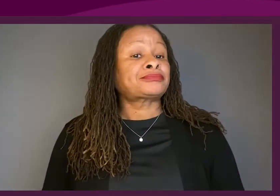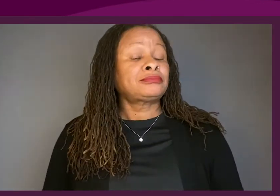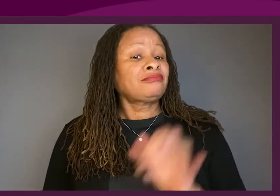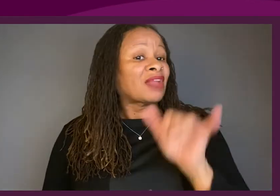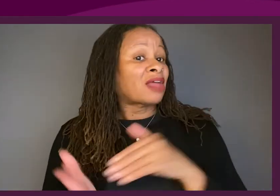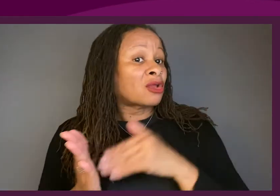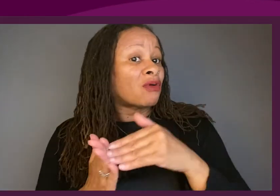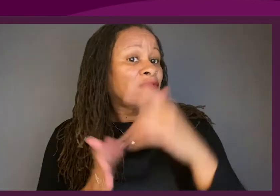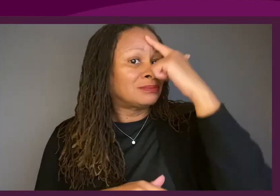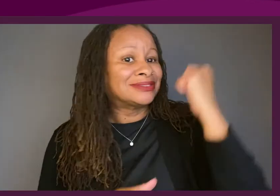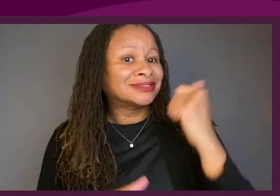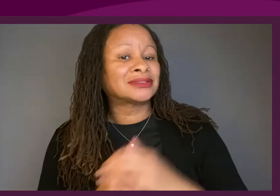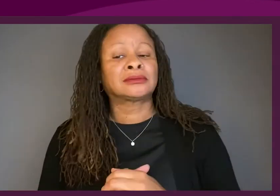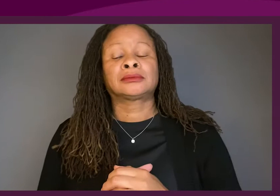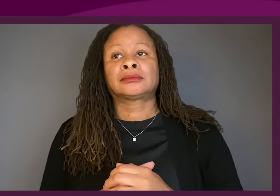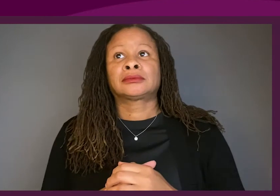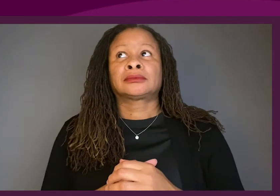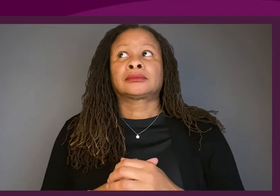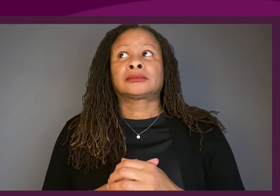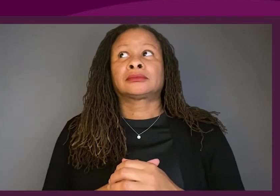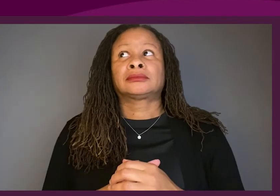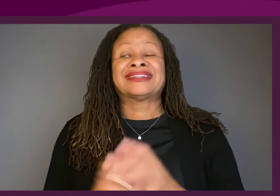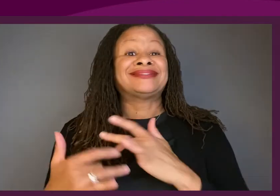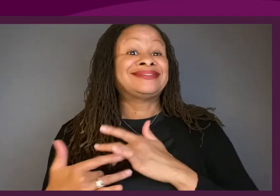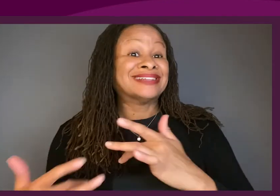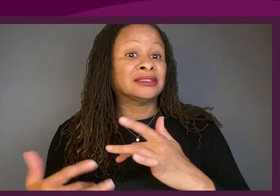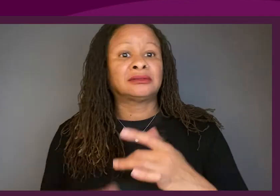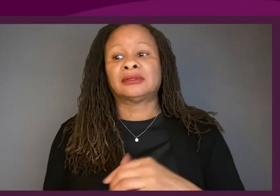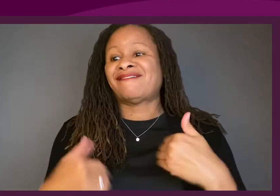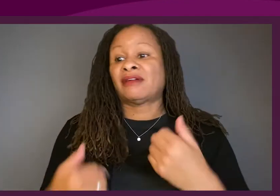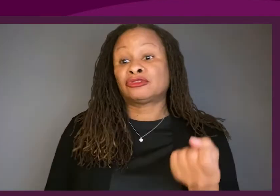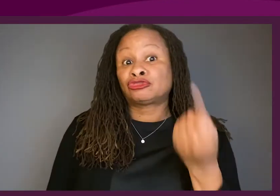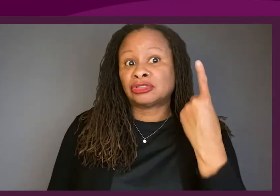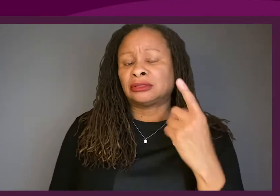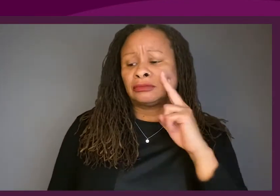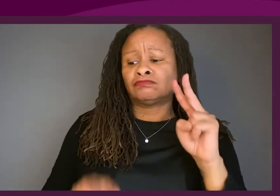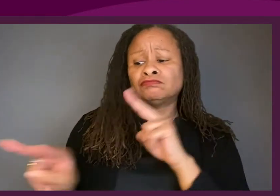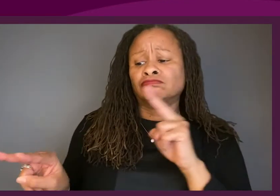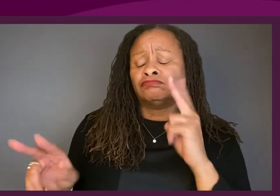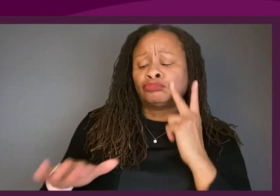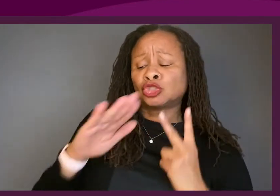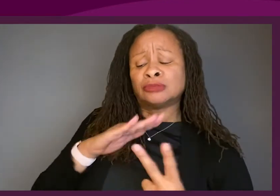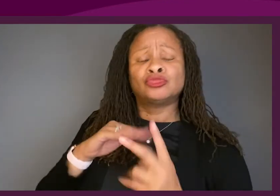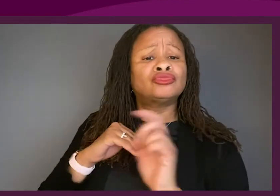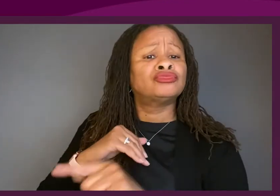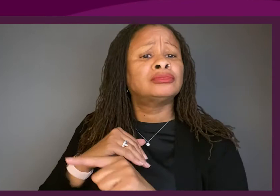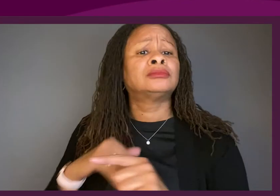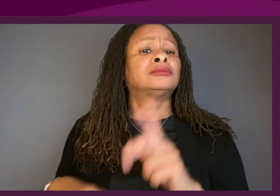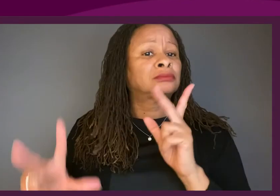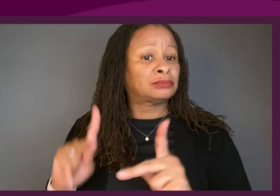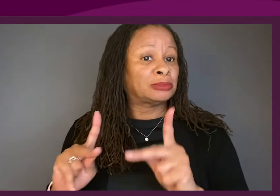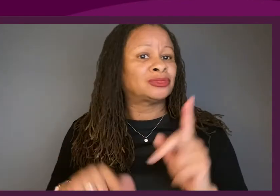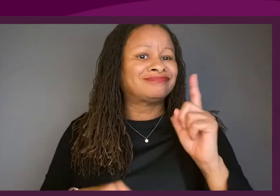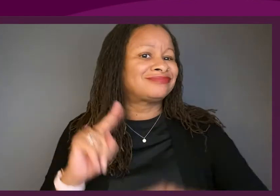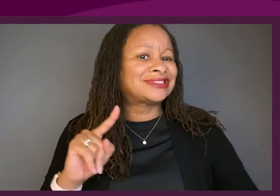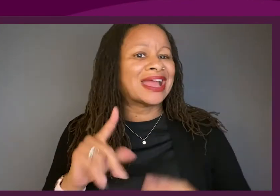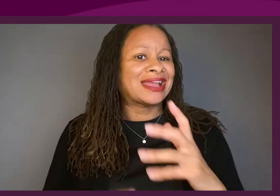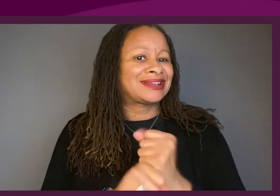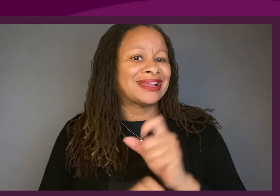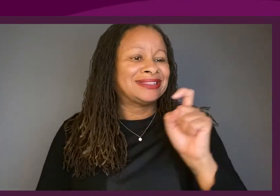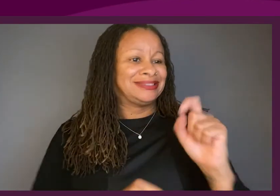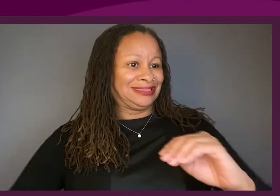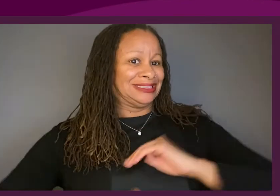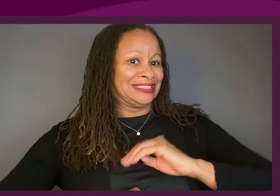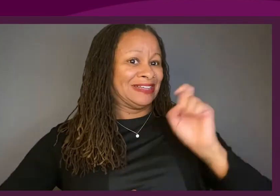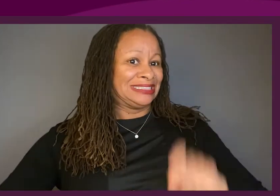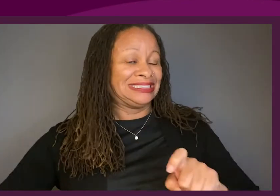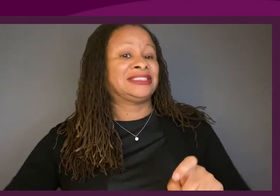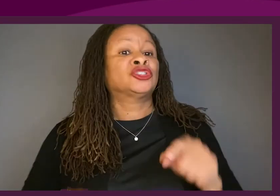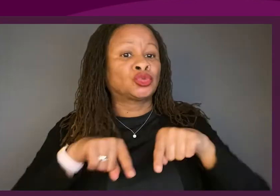And this is often because there is this perception that people cannot get their needs met in